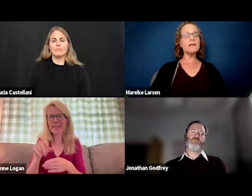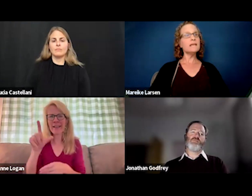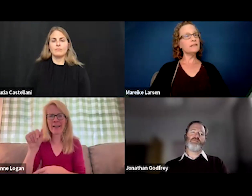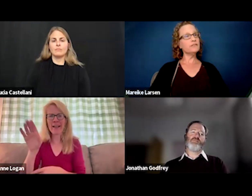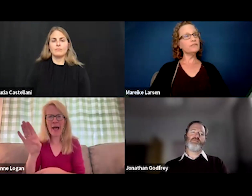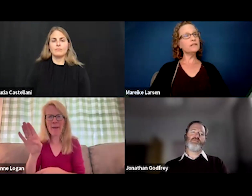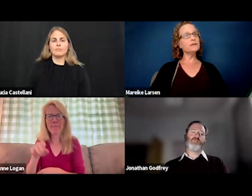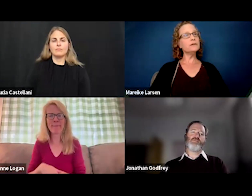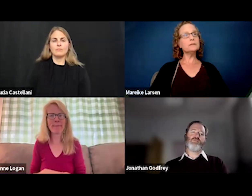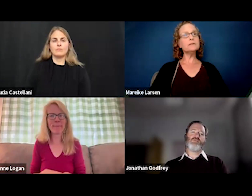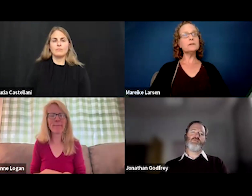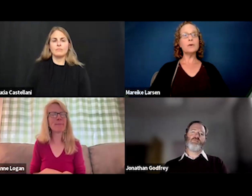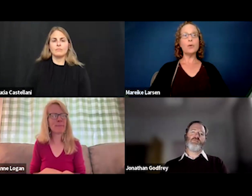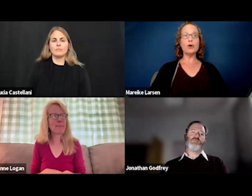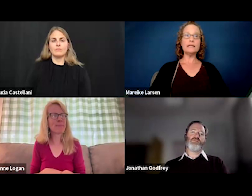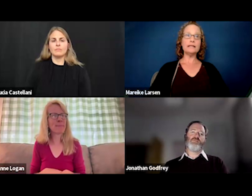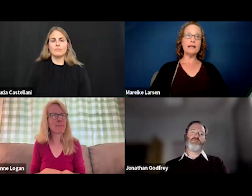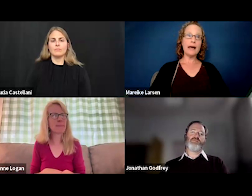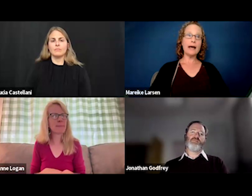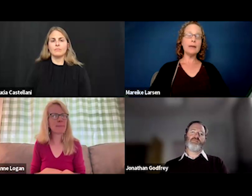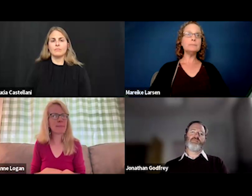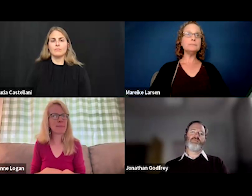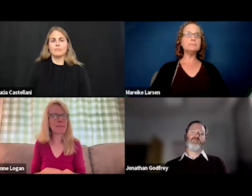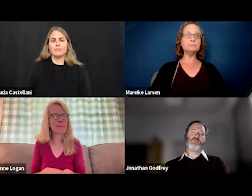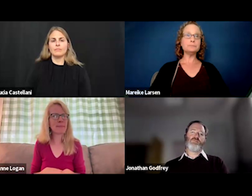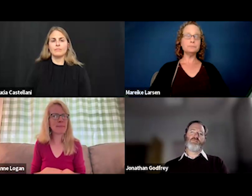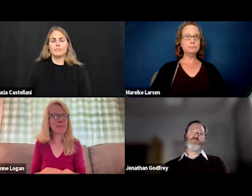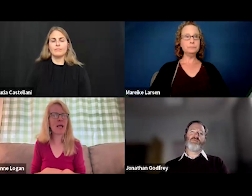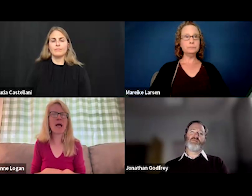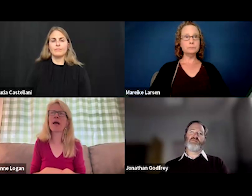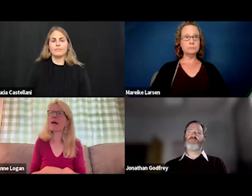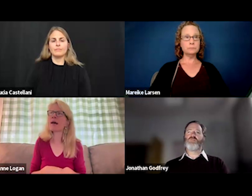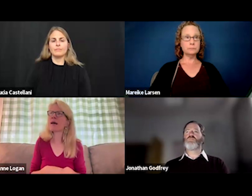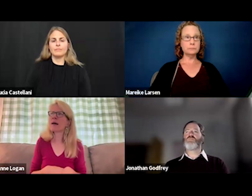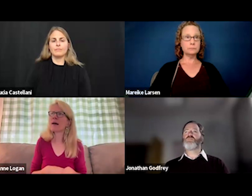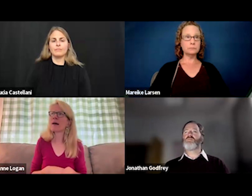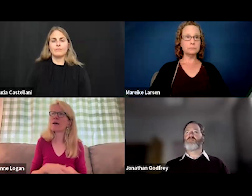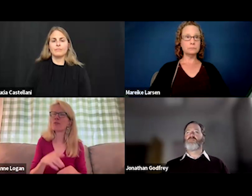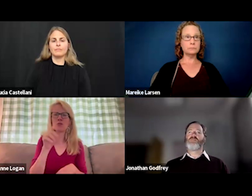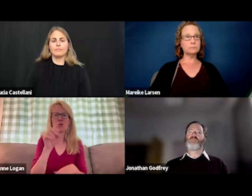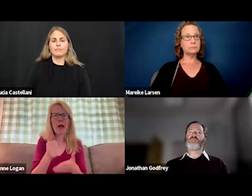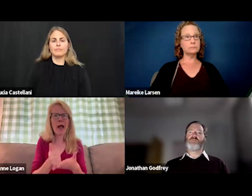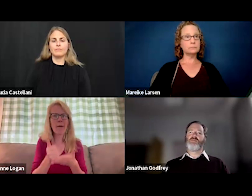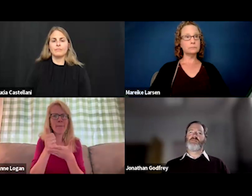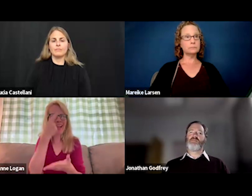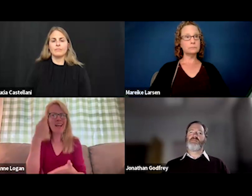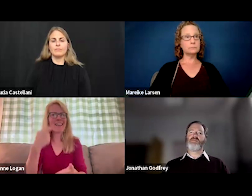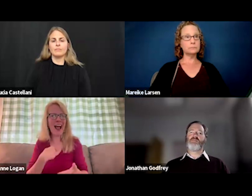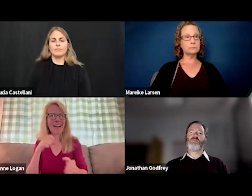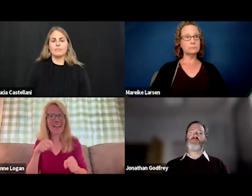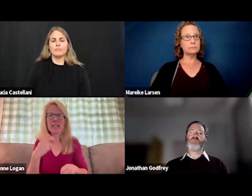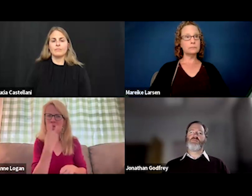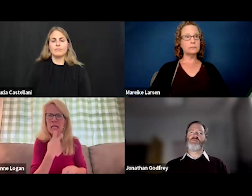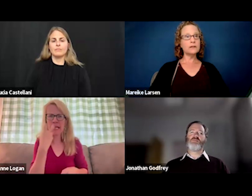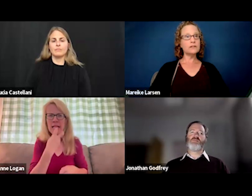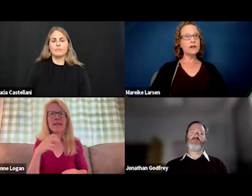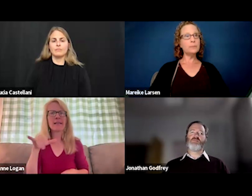in the field or in the lab to help.